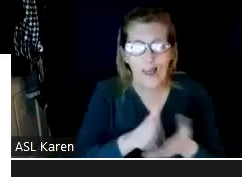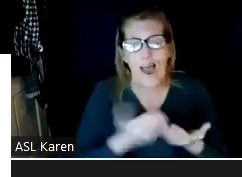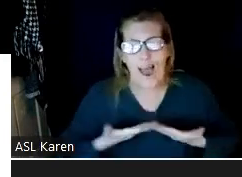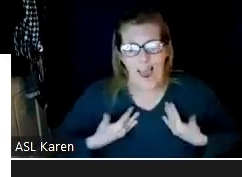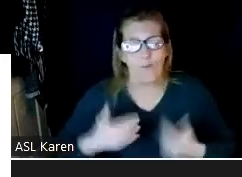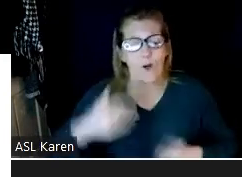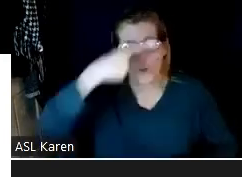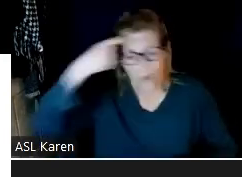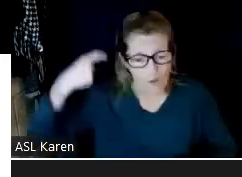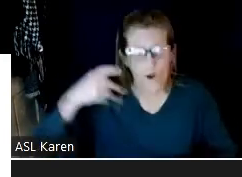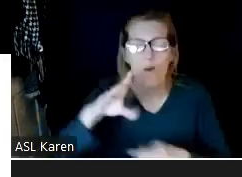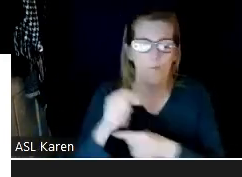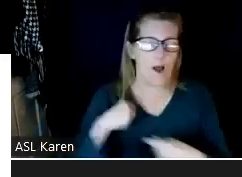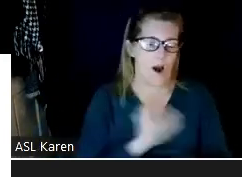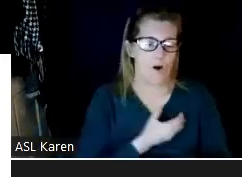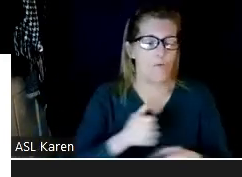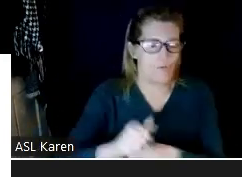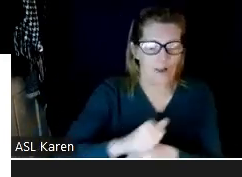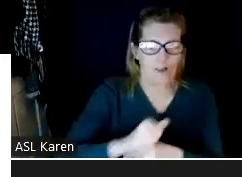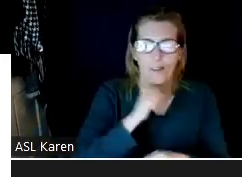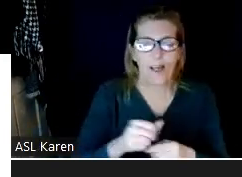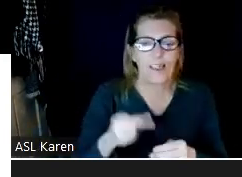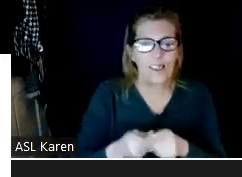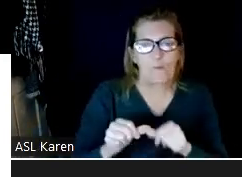ensure that our practices do not further their harm.